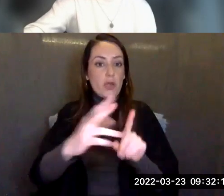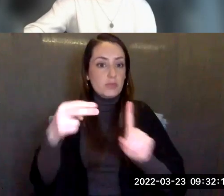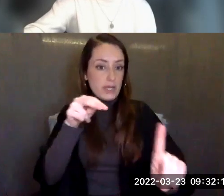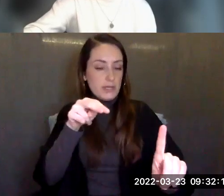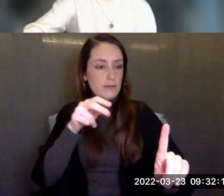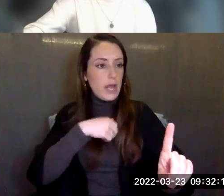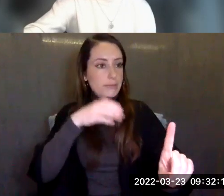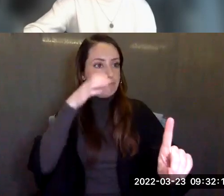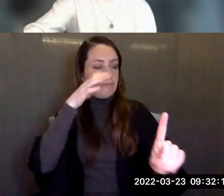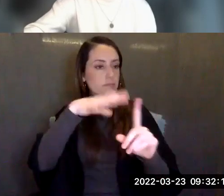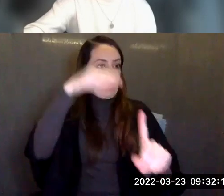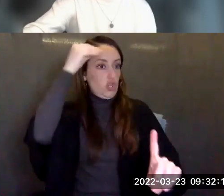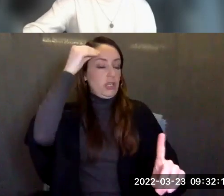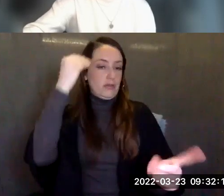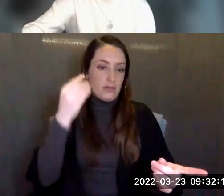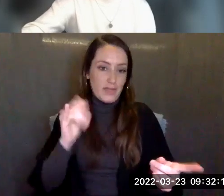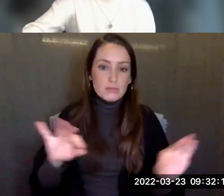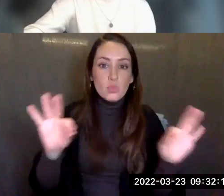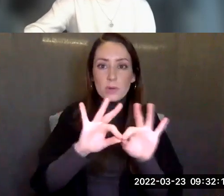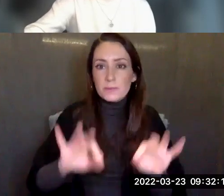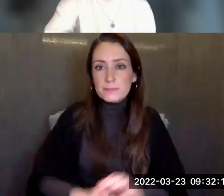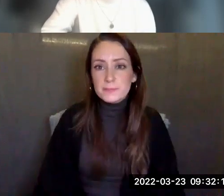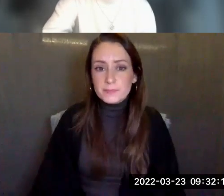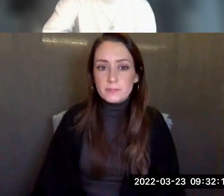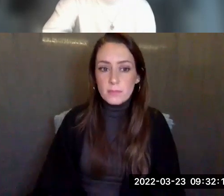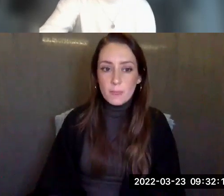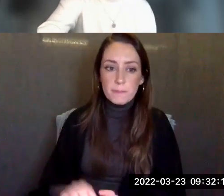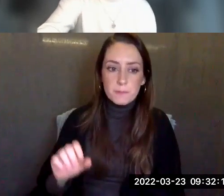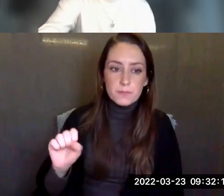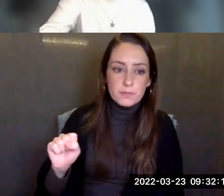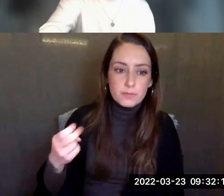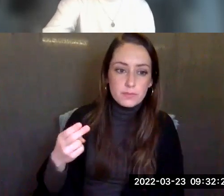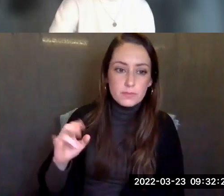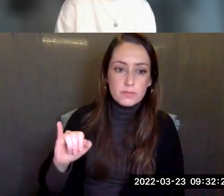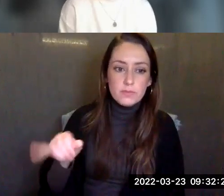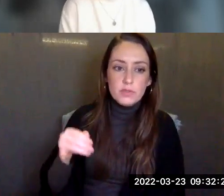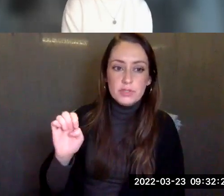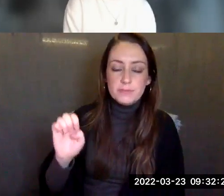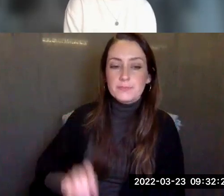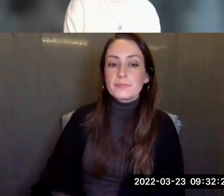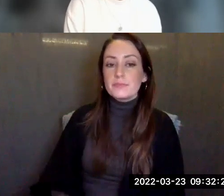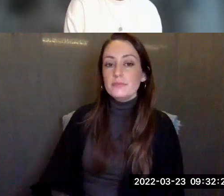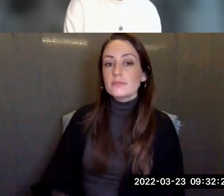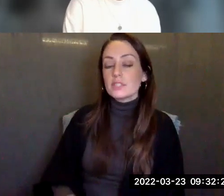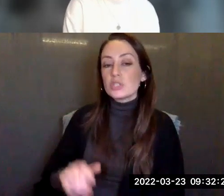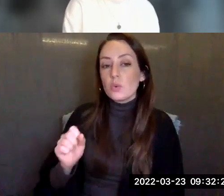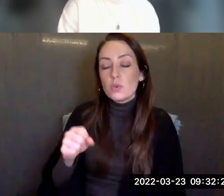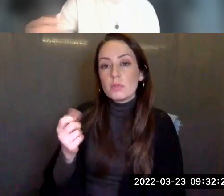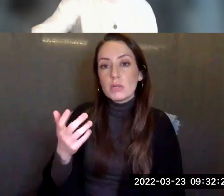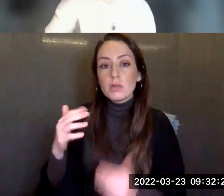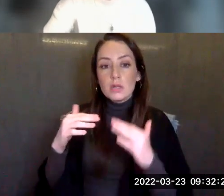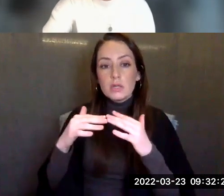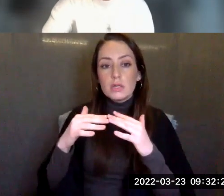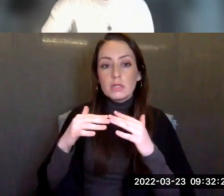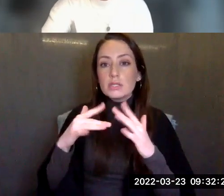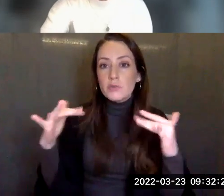Oh, well, I just say that diversity has no money to tolerate more people.